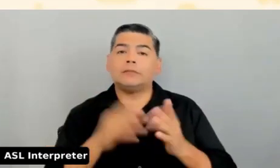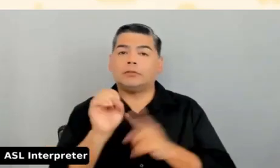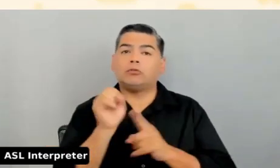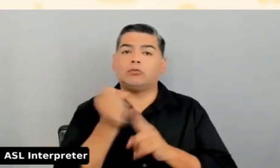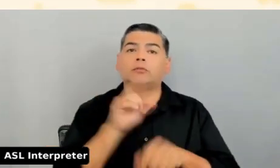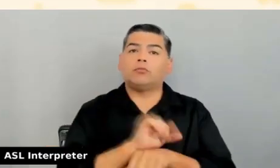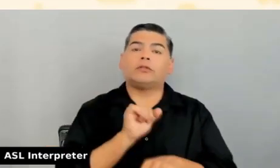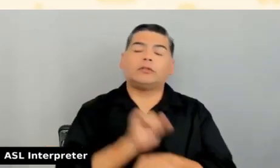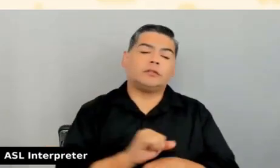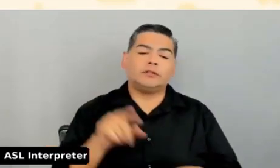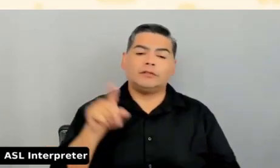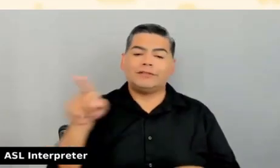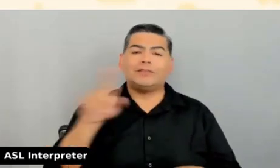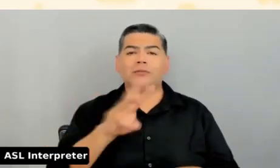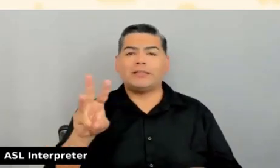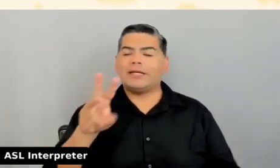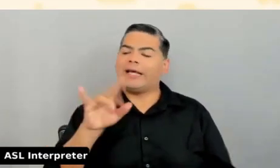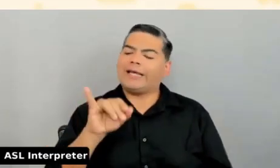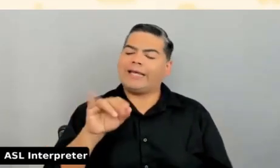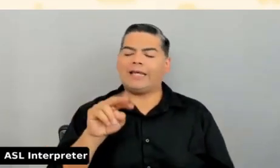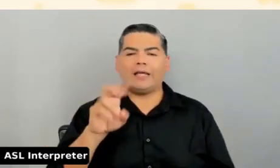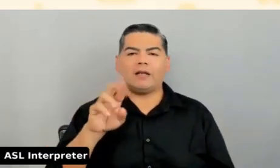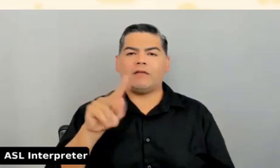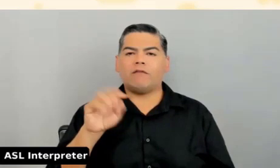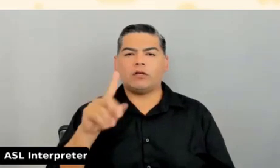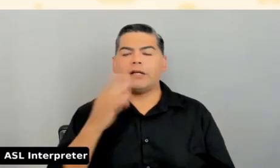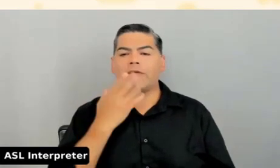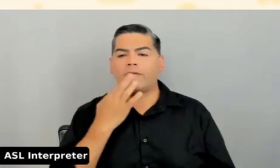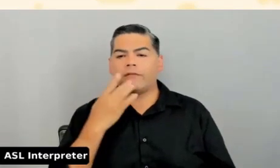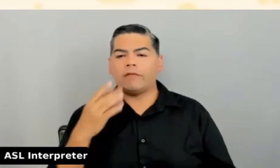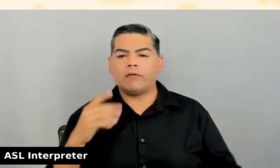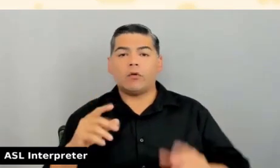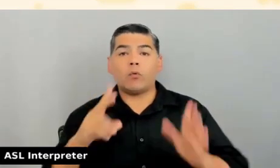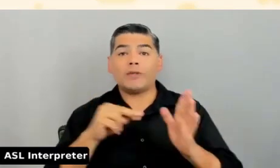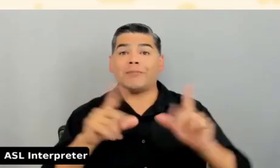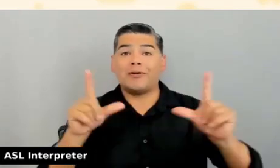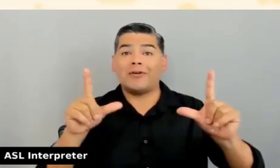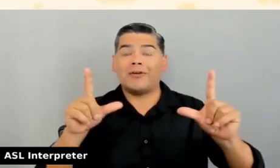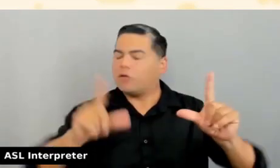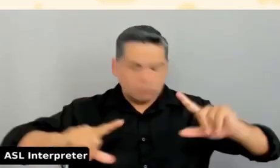and inverted colors, suddenly buttons went from readable to completely unreadable.